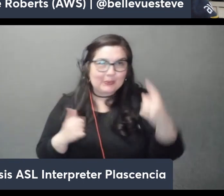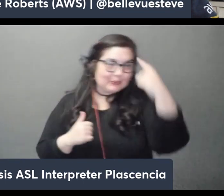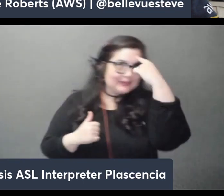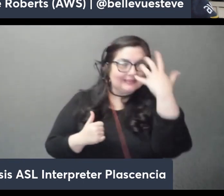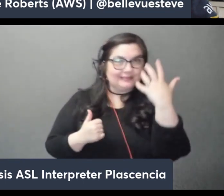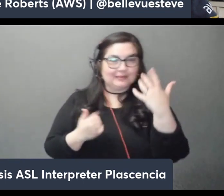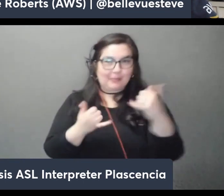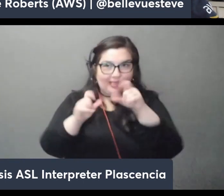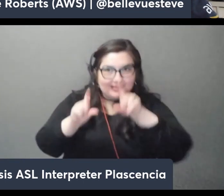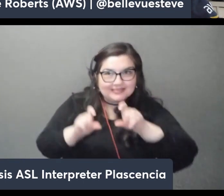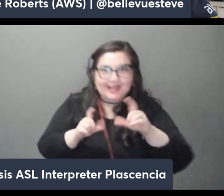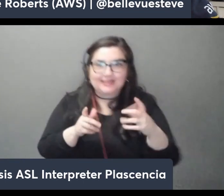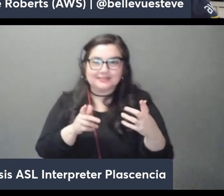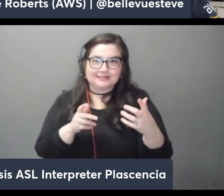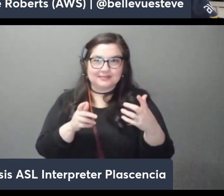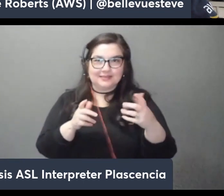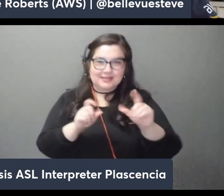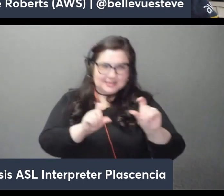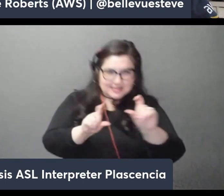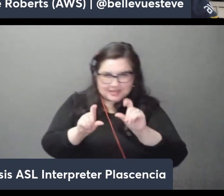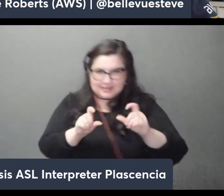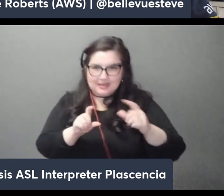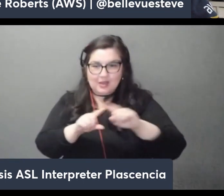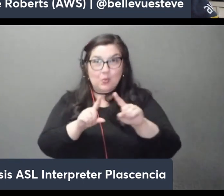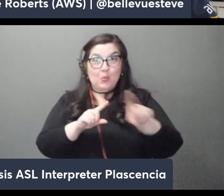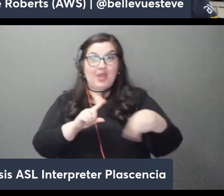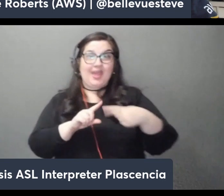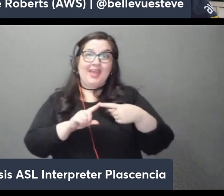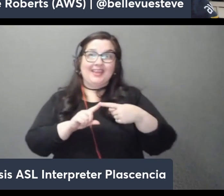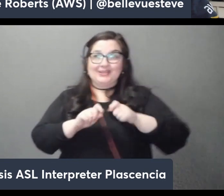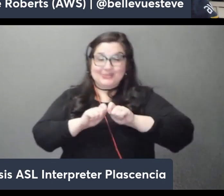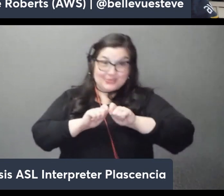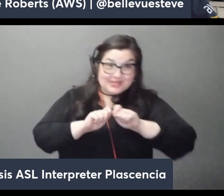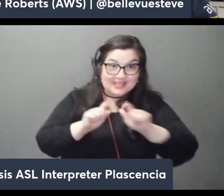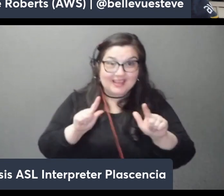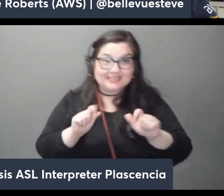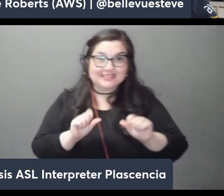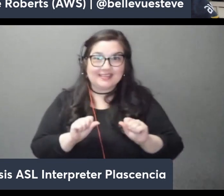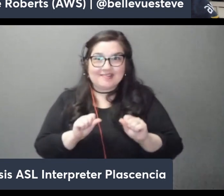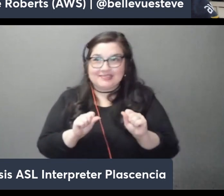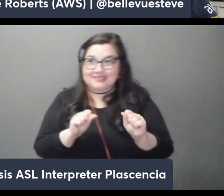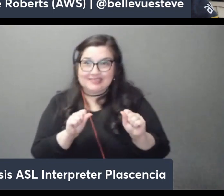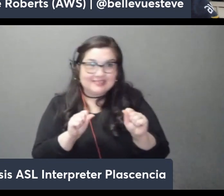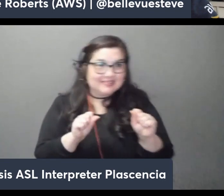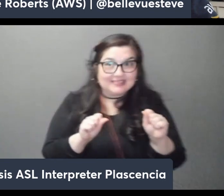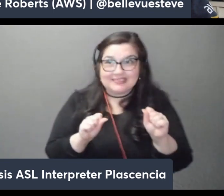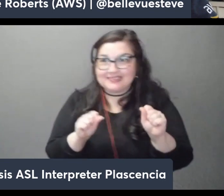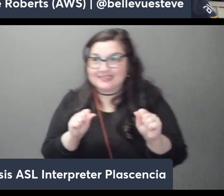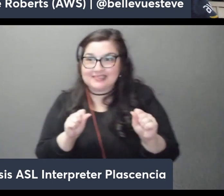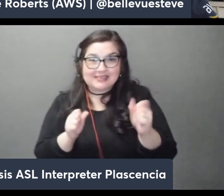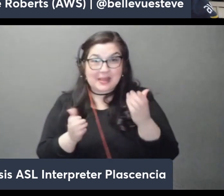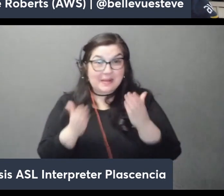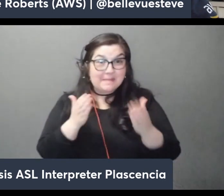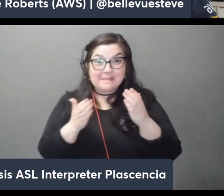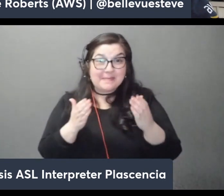You've done things, but yeah, when you actually launch it, you might find, maybe the most famous example there